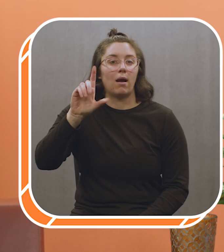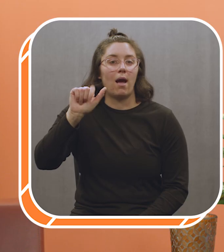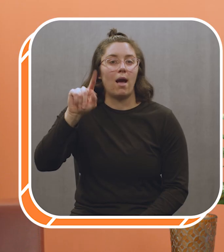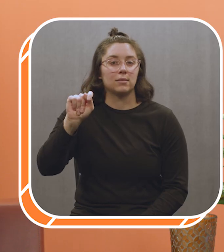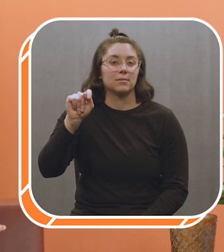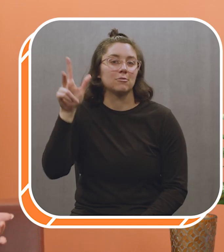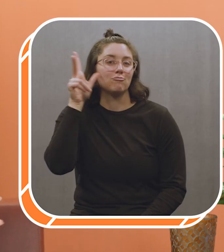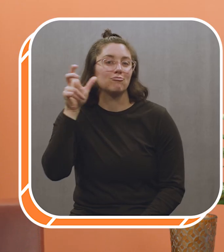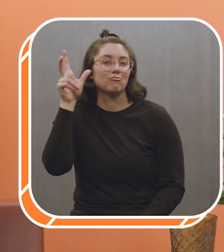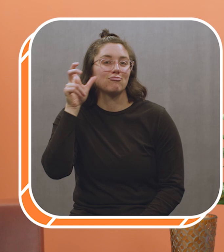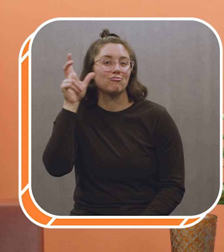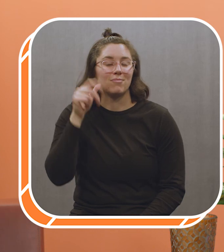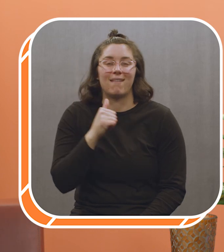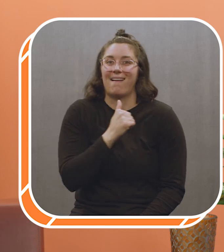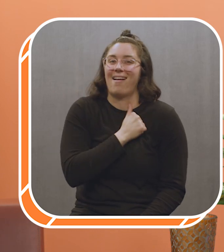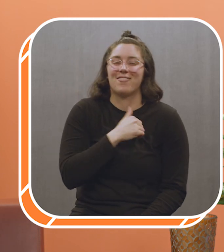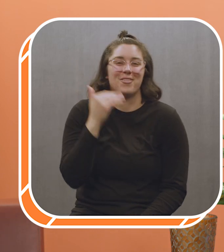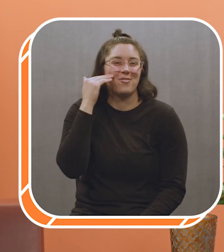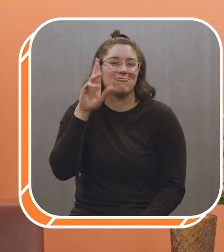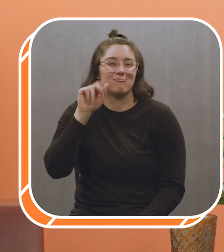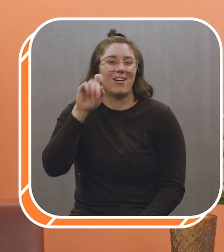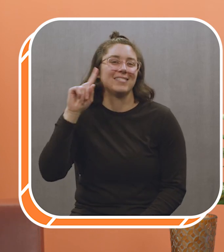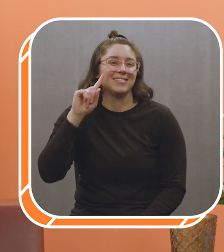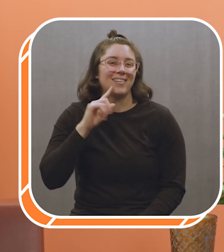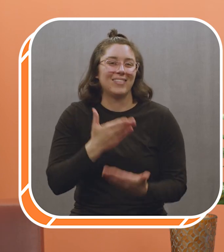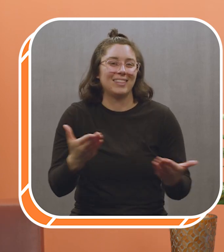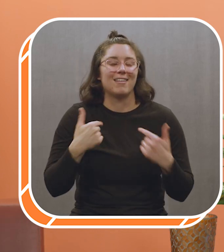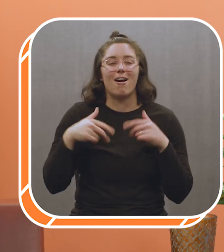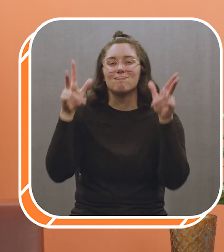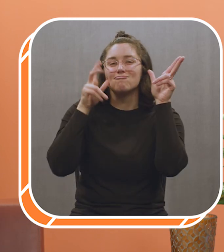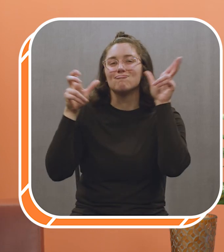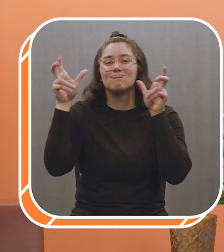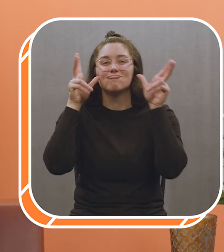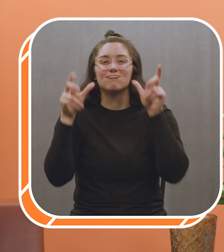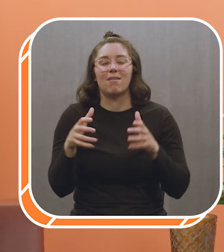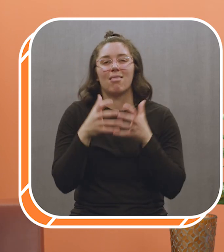You do? - Rare deaf thing. Yes, I love listening to podcasts, and I listen to a lot of podcasts